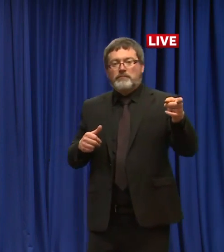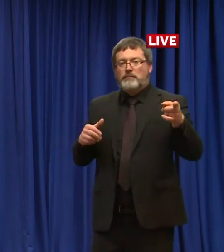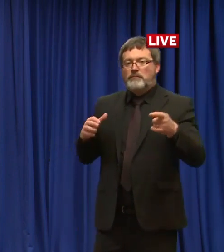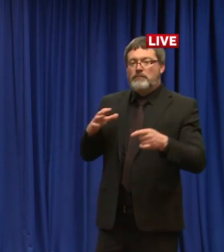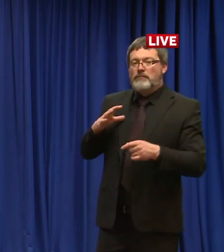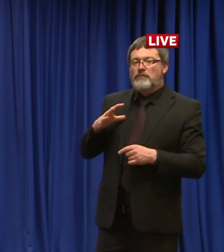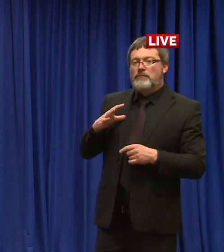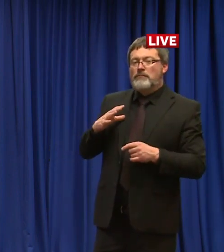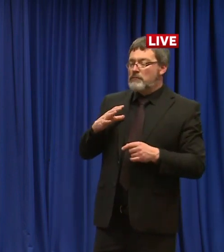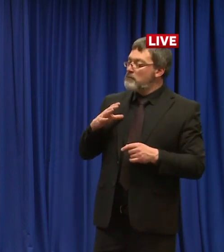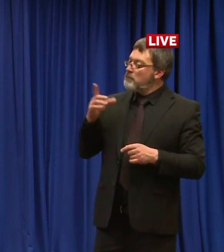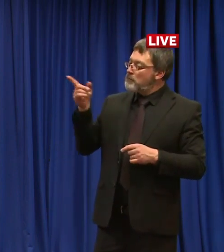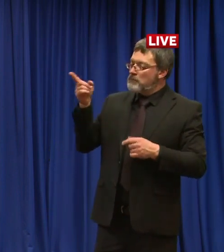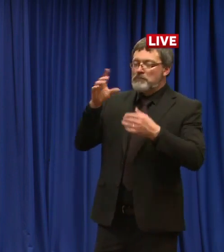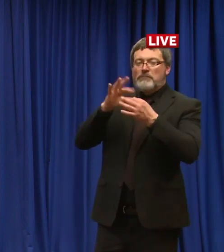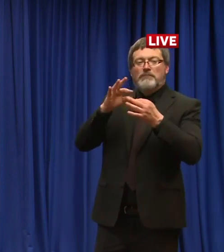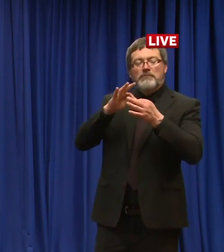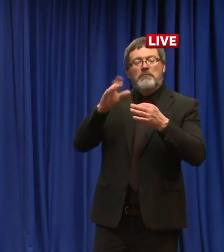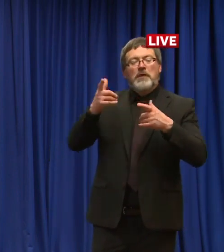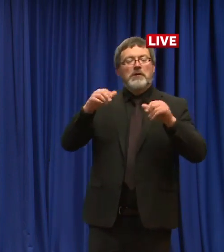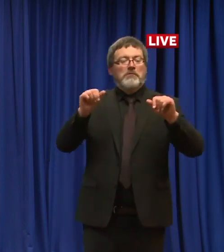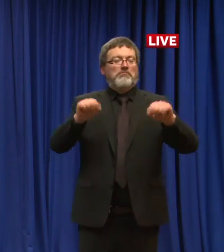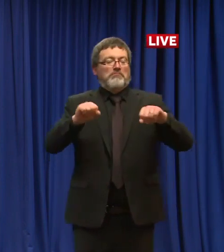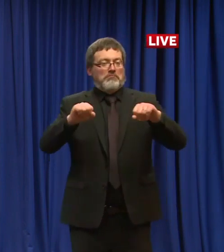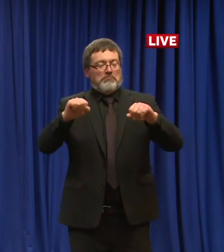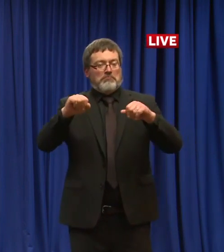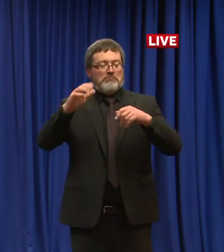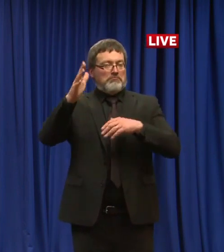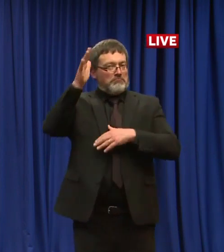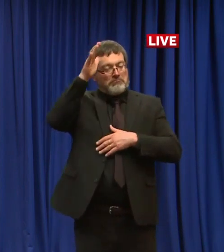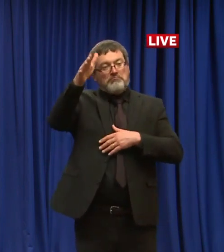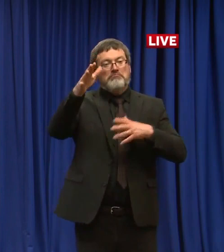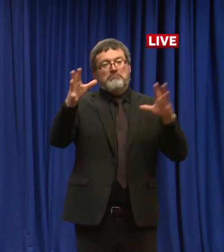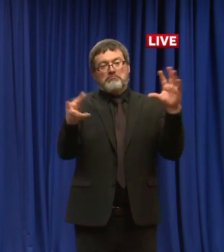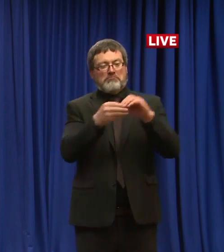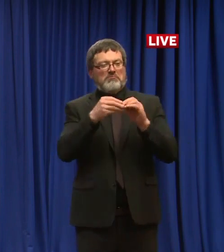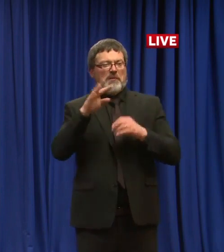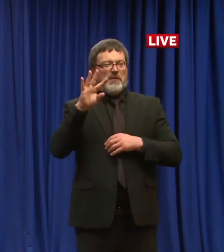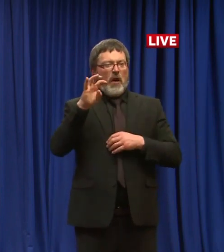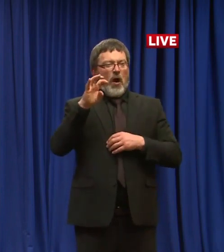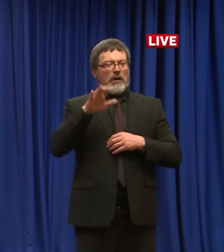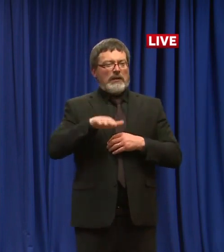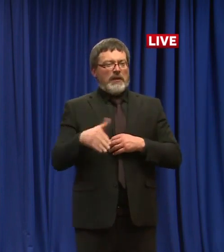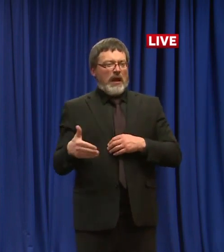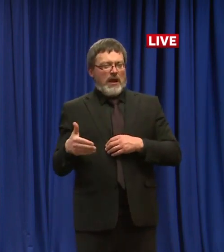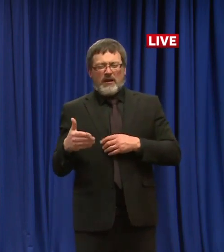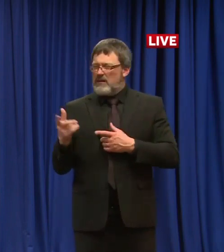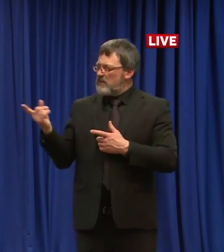A LITTLE BIT MAYBE A LITTLE BIT UNDER 10. I’M SORRY.